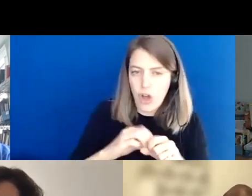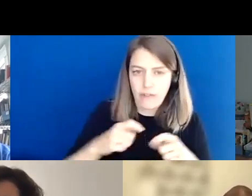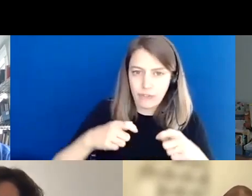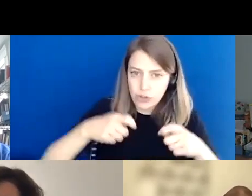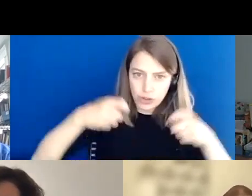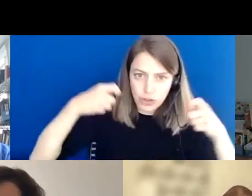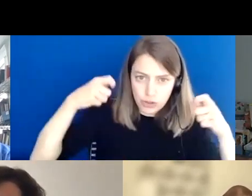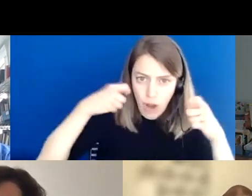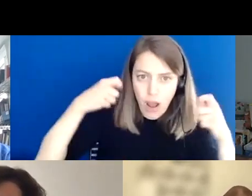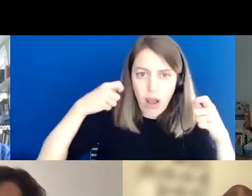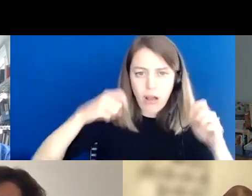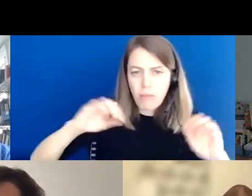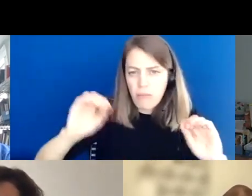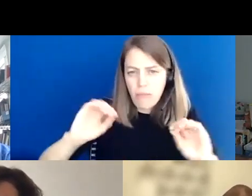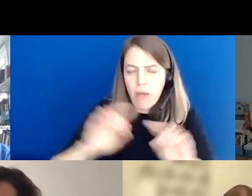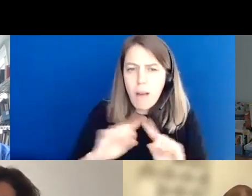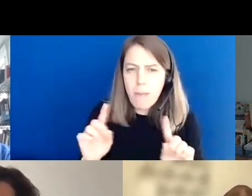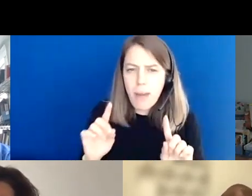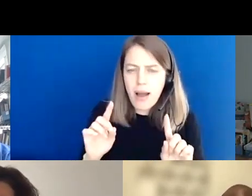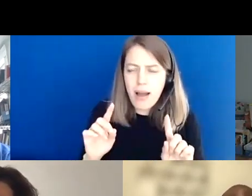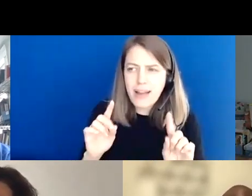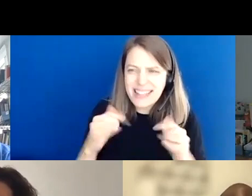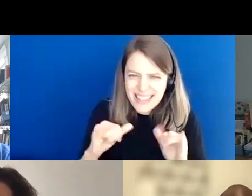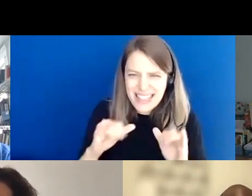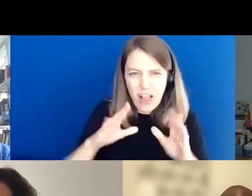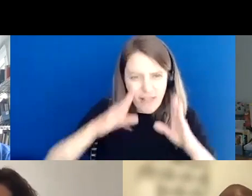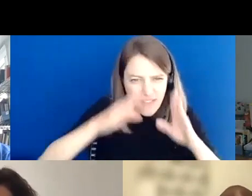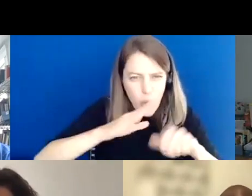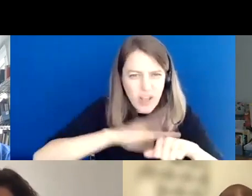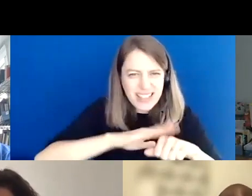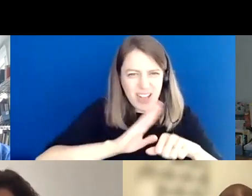they were still focused on suppressing atypical-looking behavior.